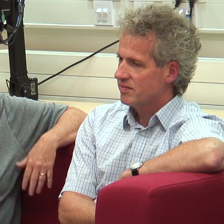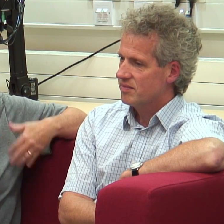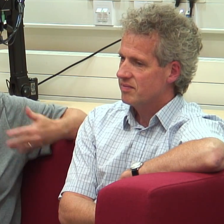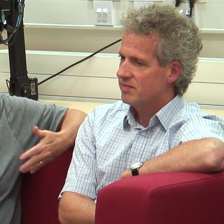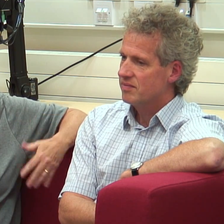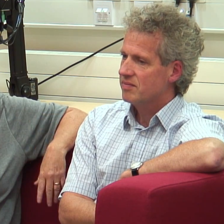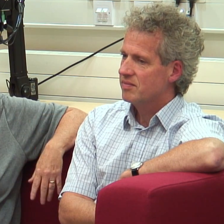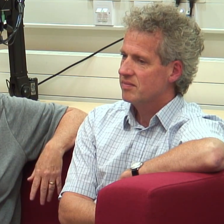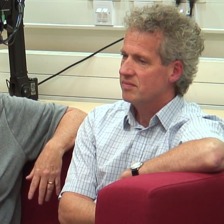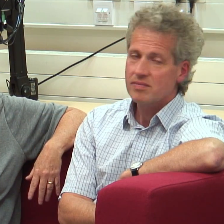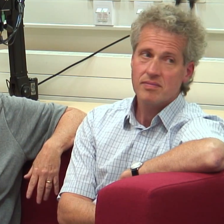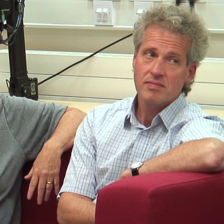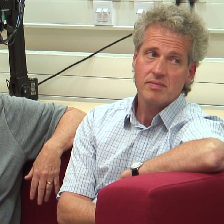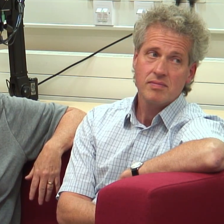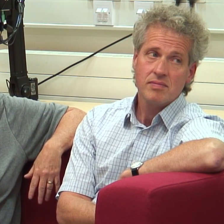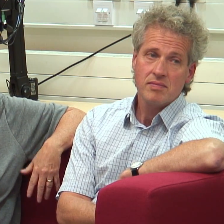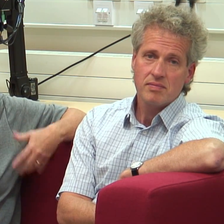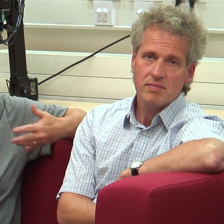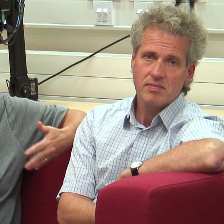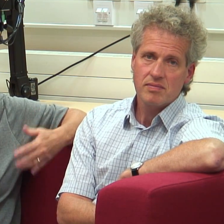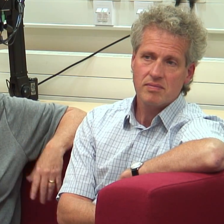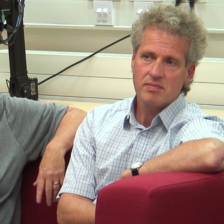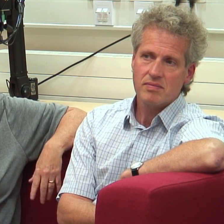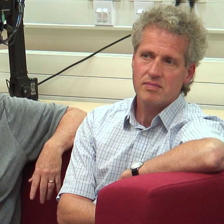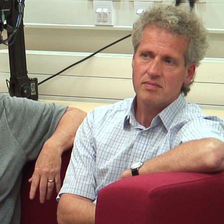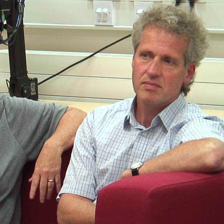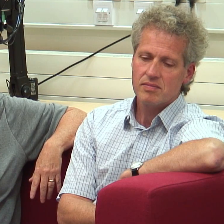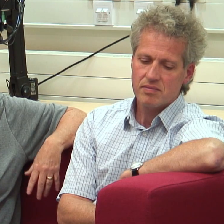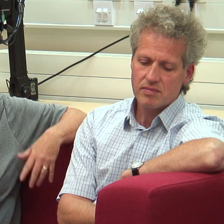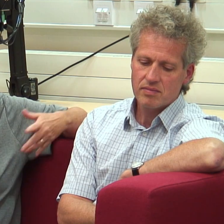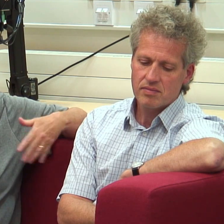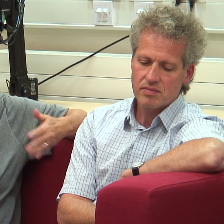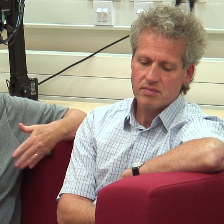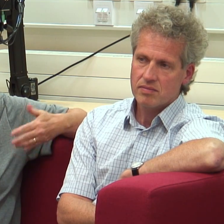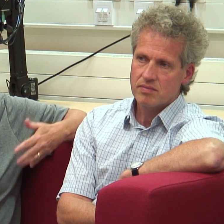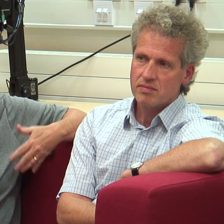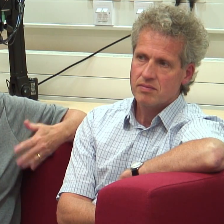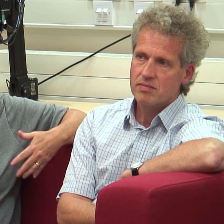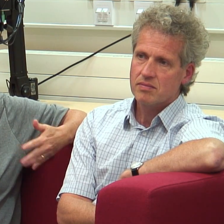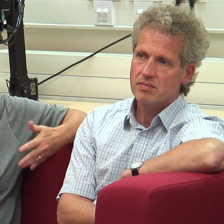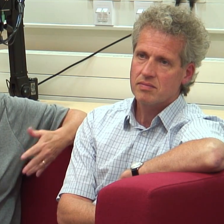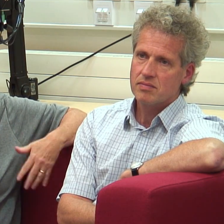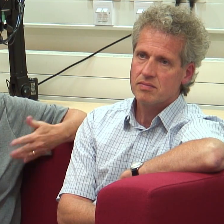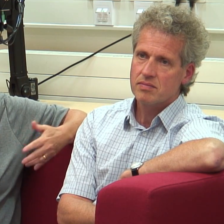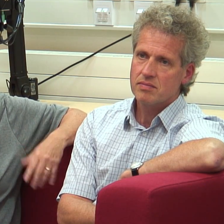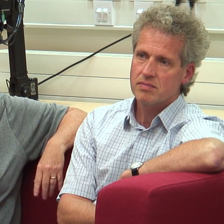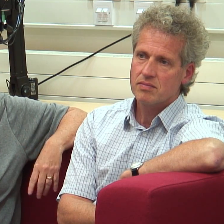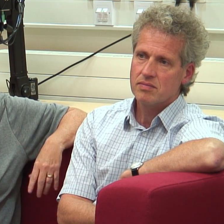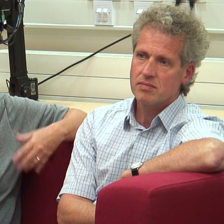say, there’s no difference between how psychiatry is aligned to the legal system in other countries,